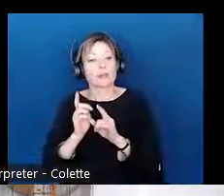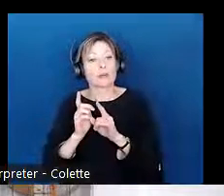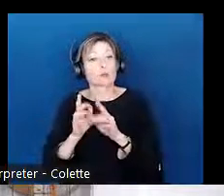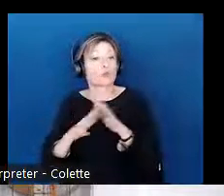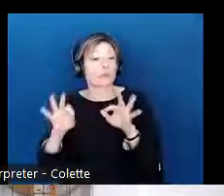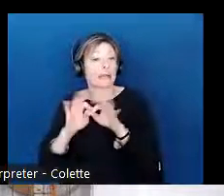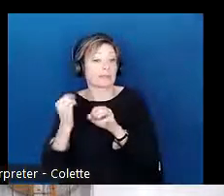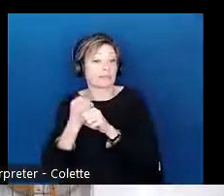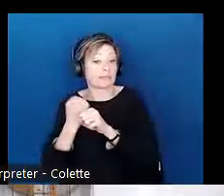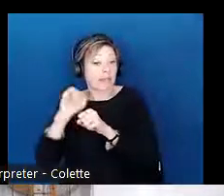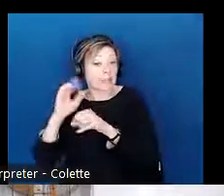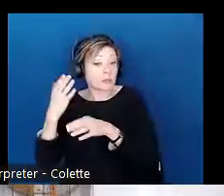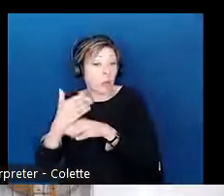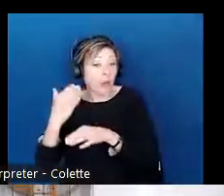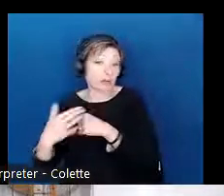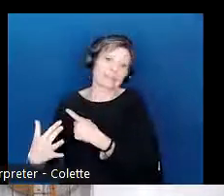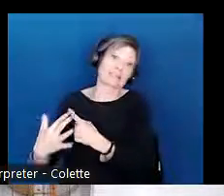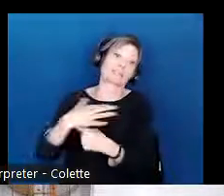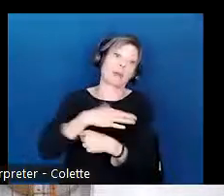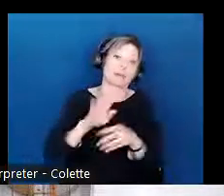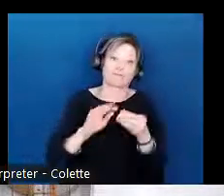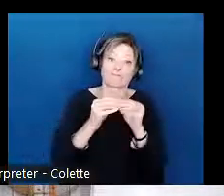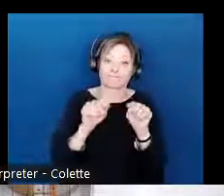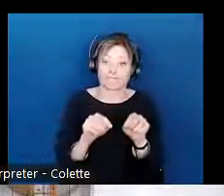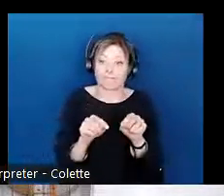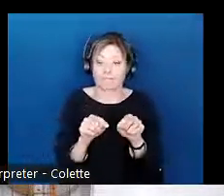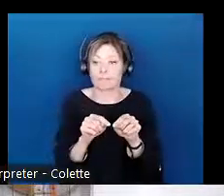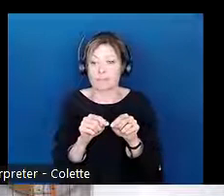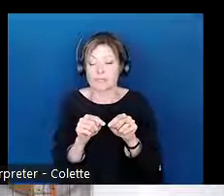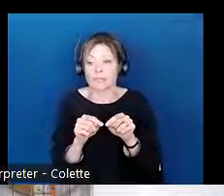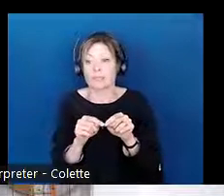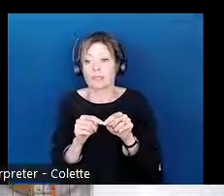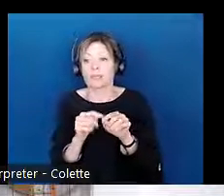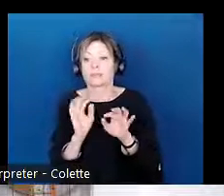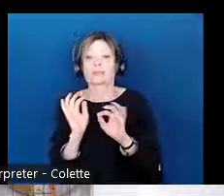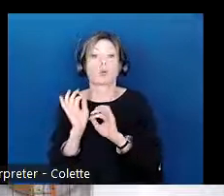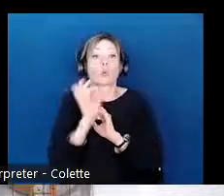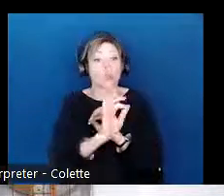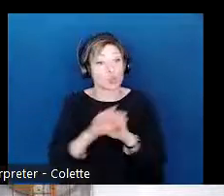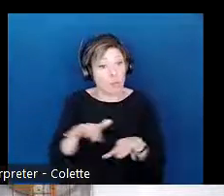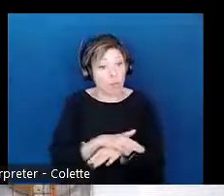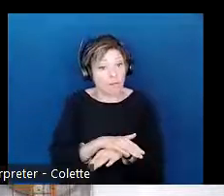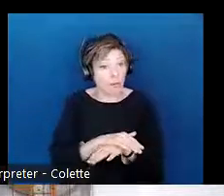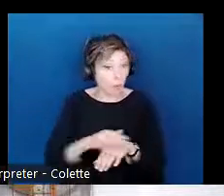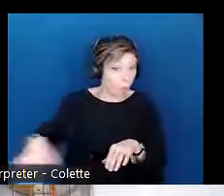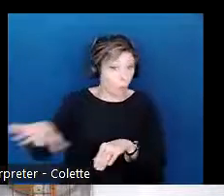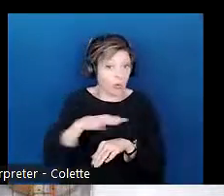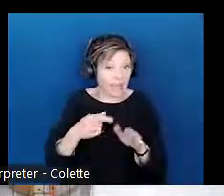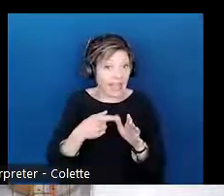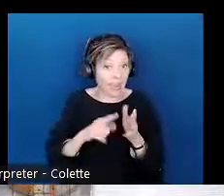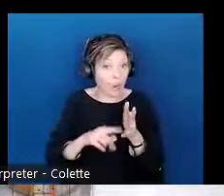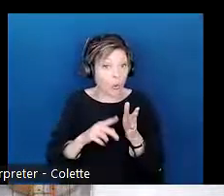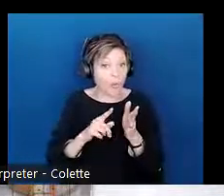Bailey's work. So do you cover the whole of the aomb? That's right yes and it goes from it's like